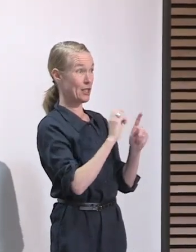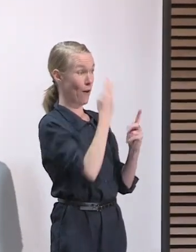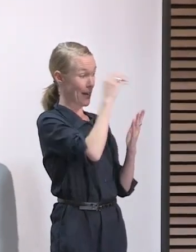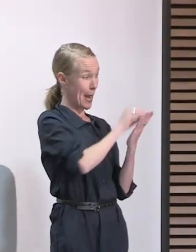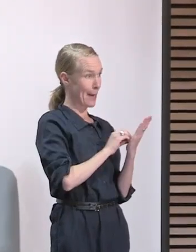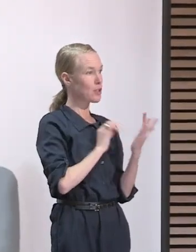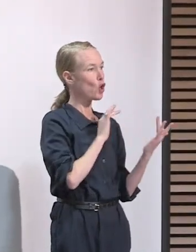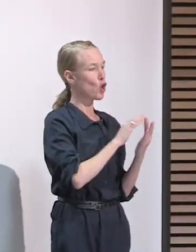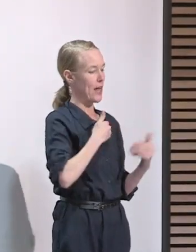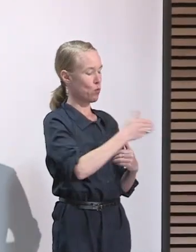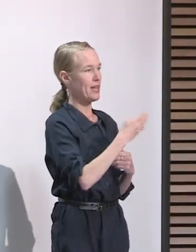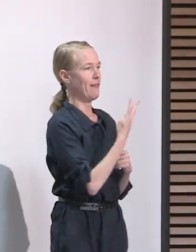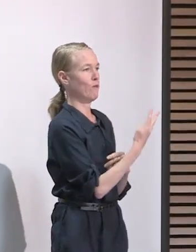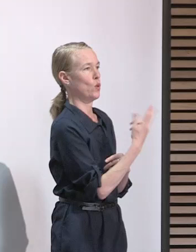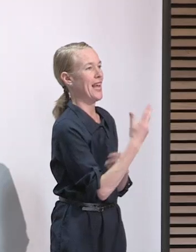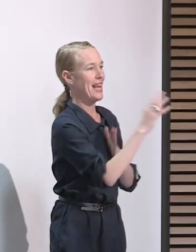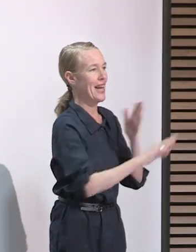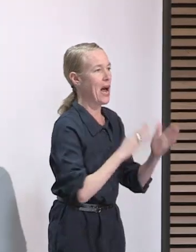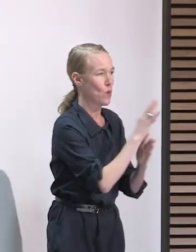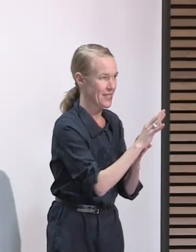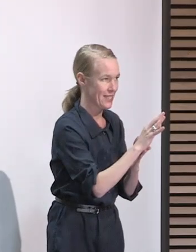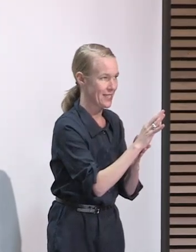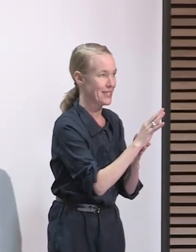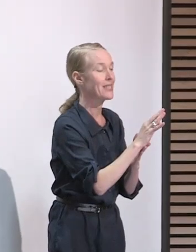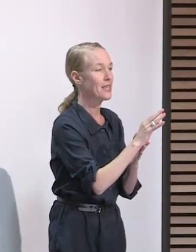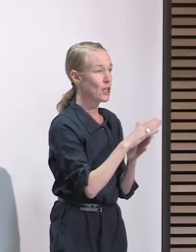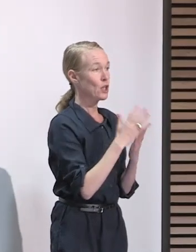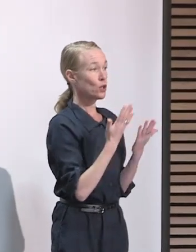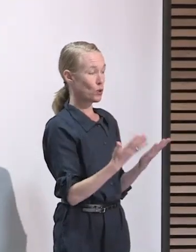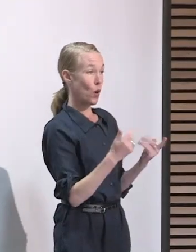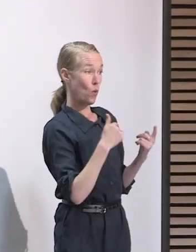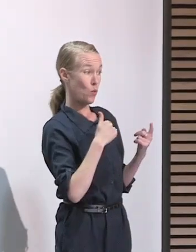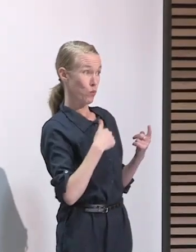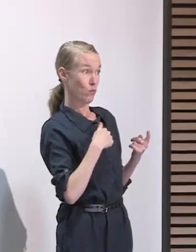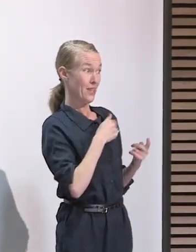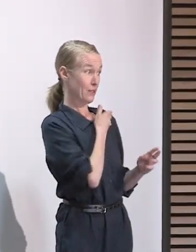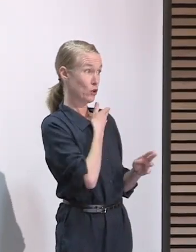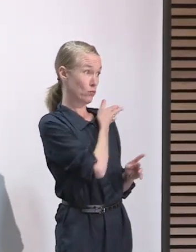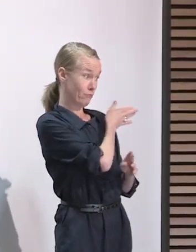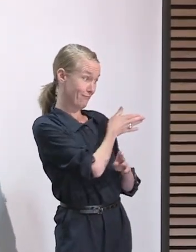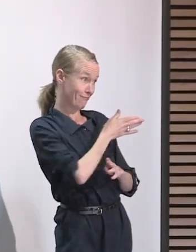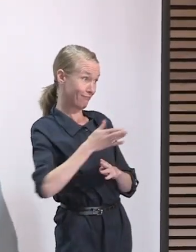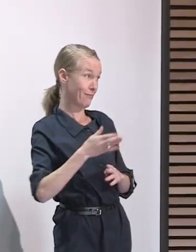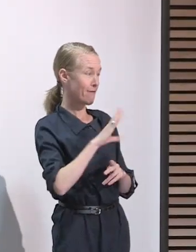effectiveness of contact tracing is 80% of close contacts are contacted within